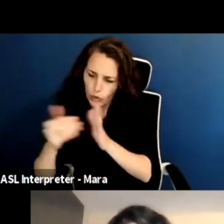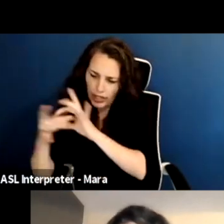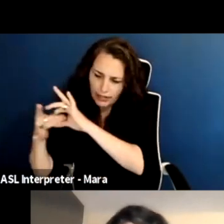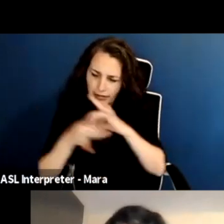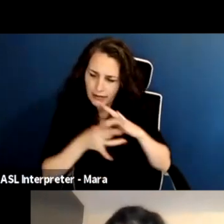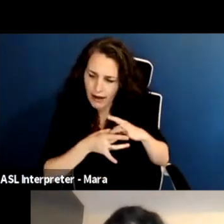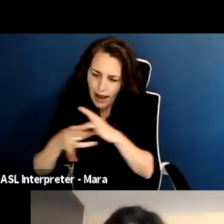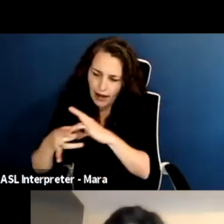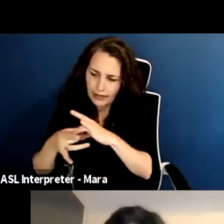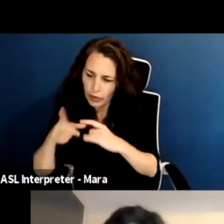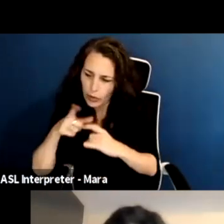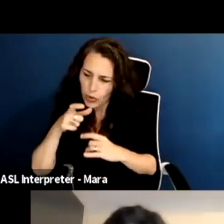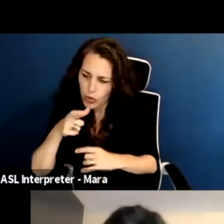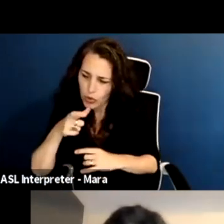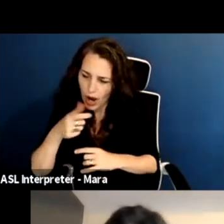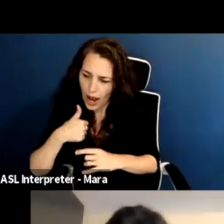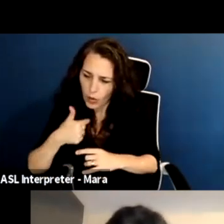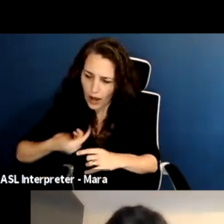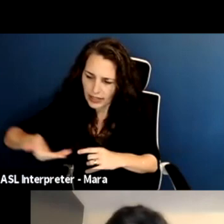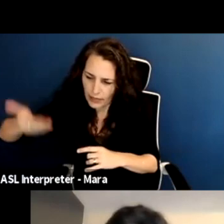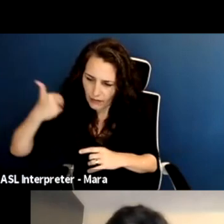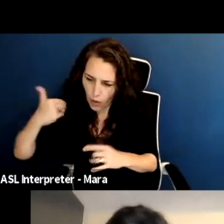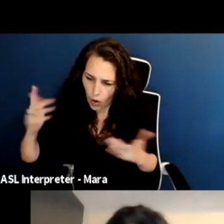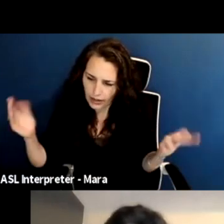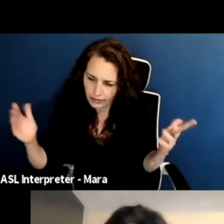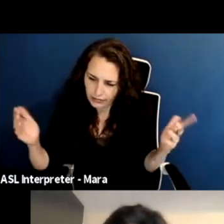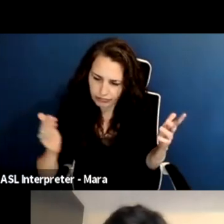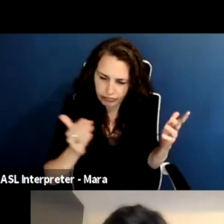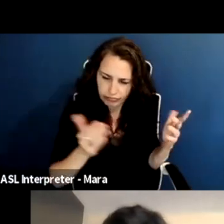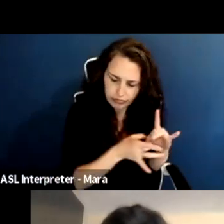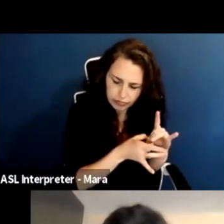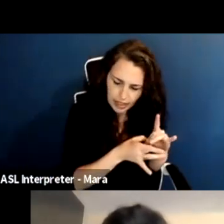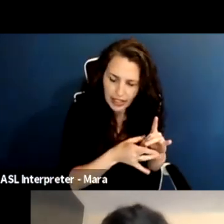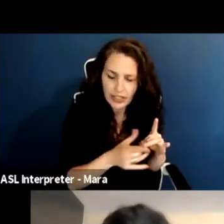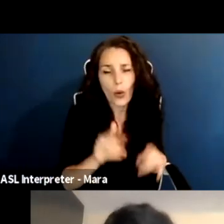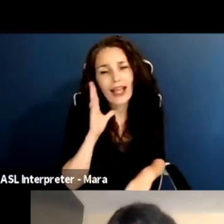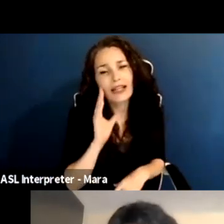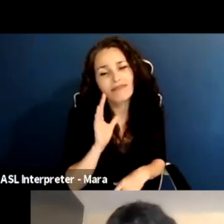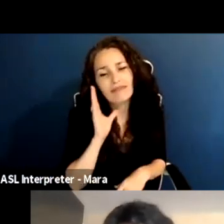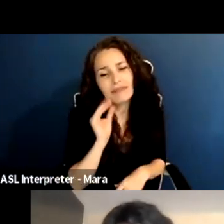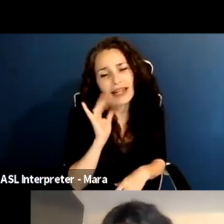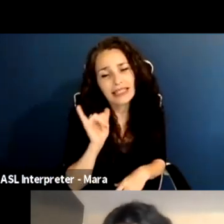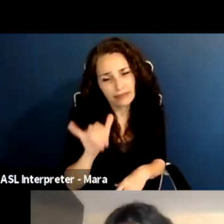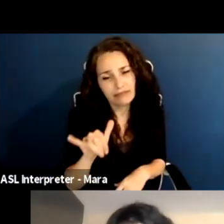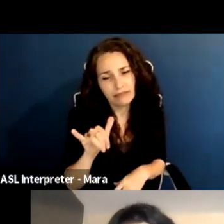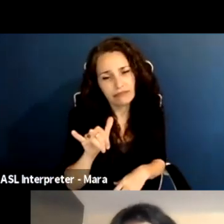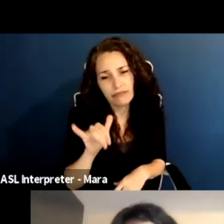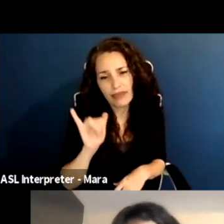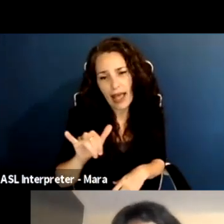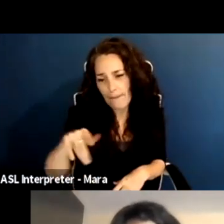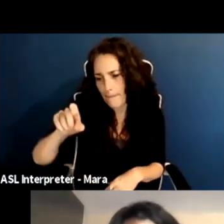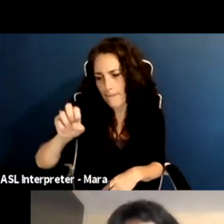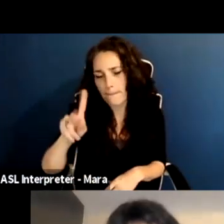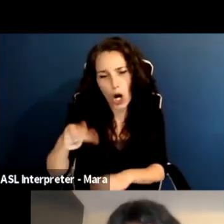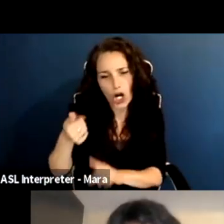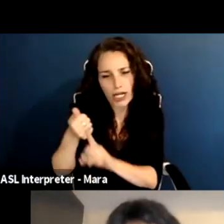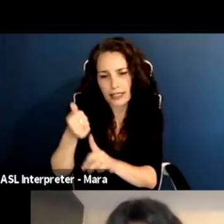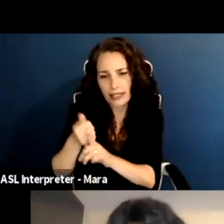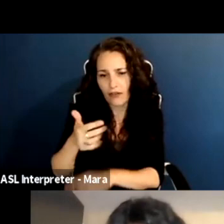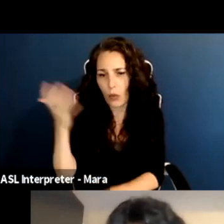And I think that is what that place, Margaret T. Hance Park really impacted my life.